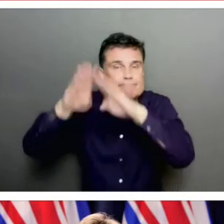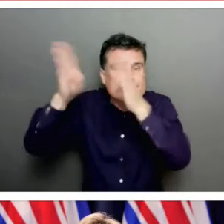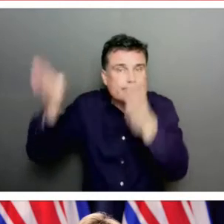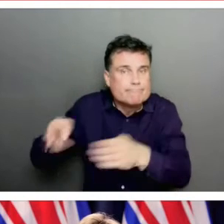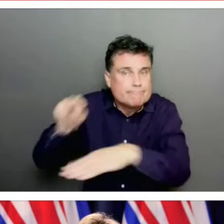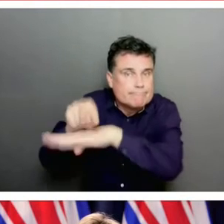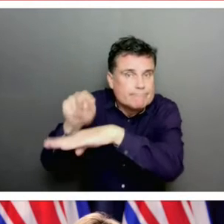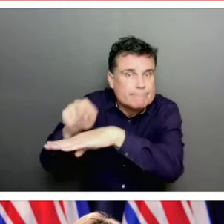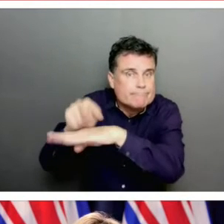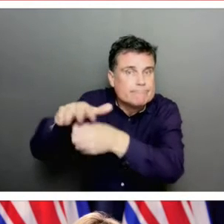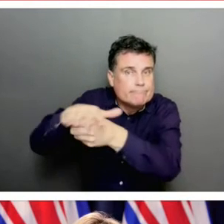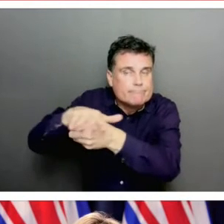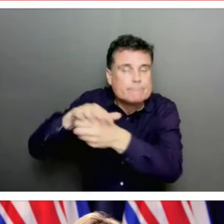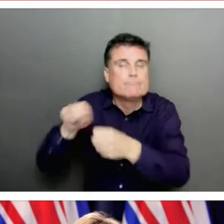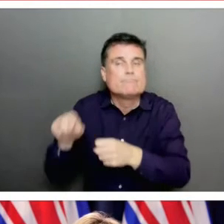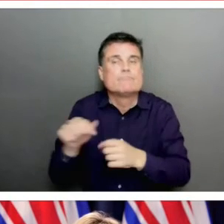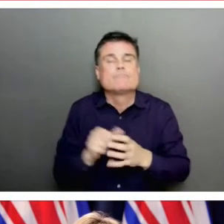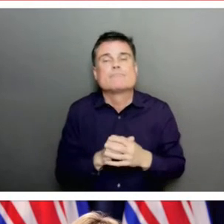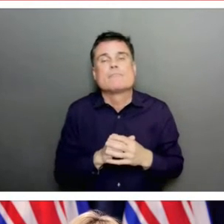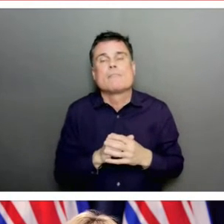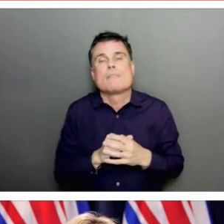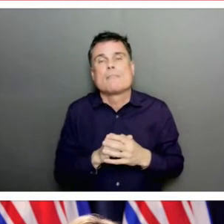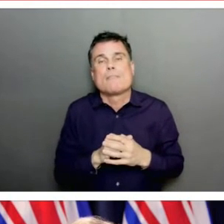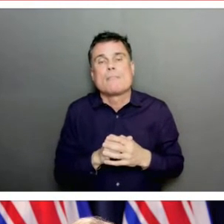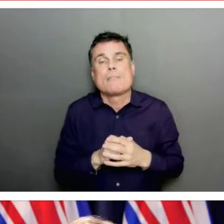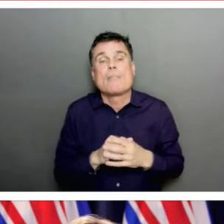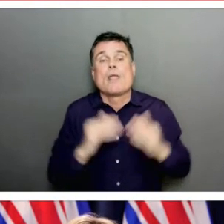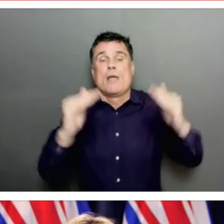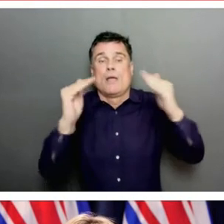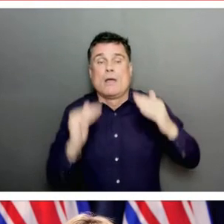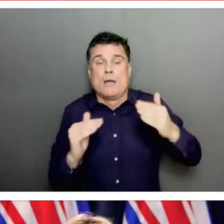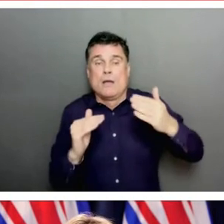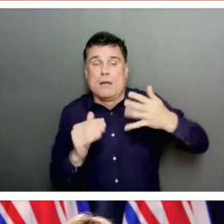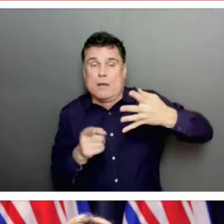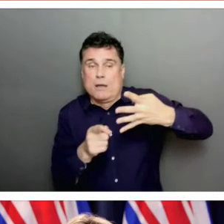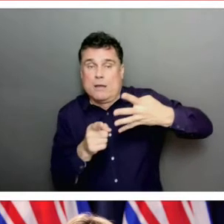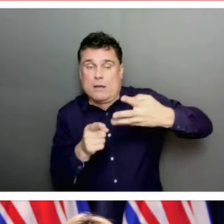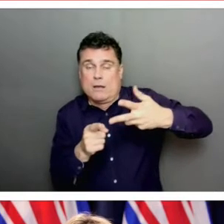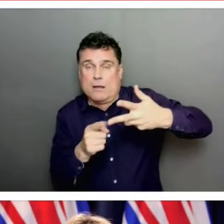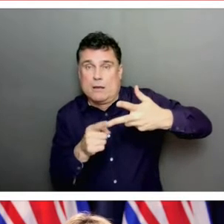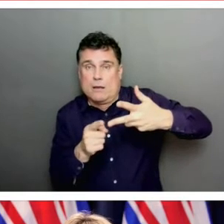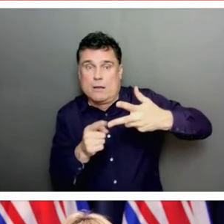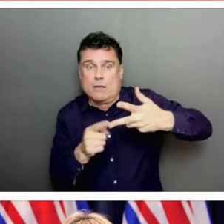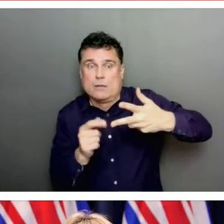have vaccines. This is the start of our being able to protect people, particularly